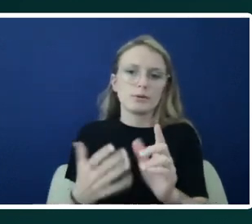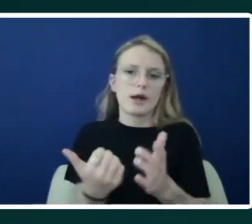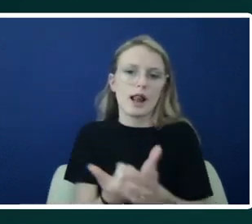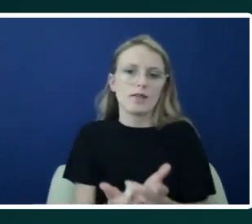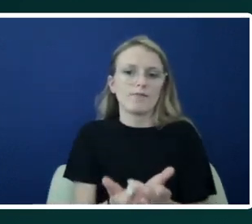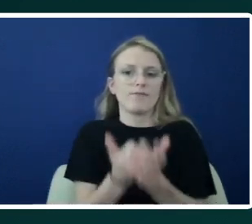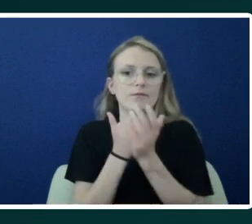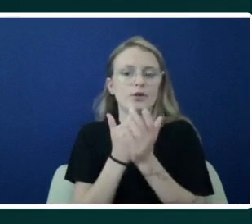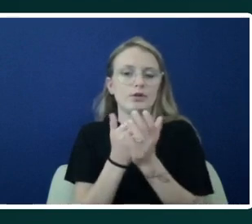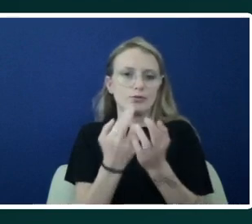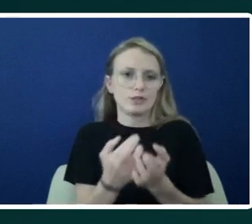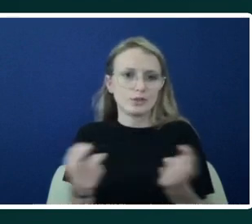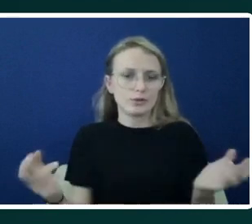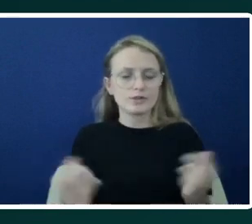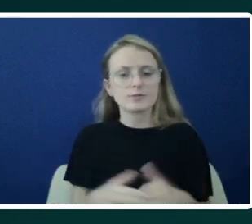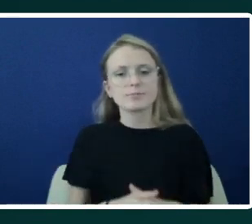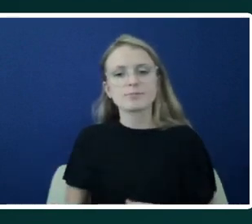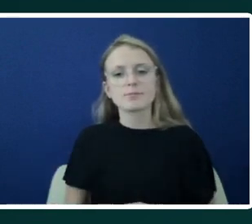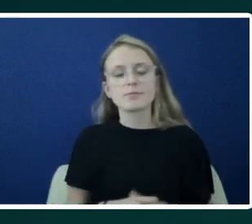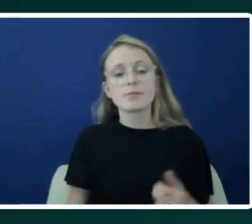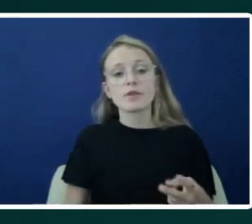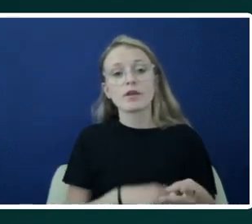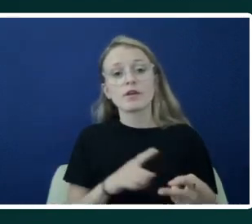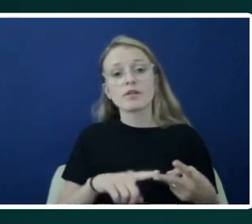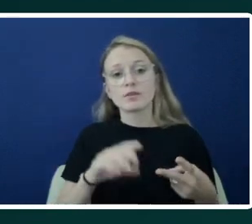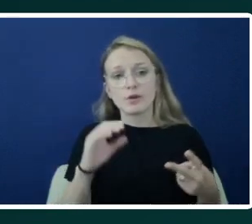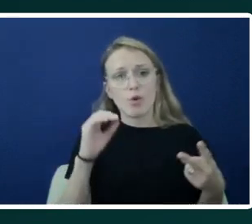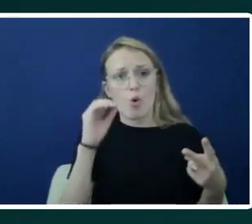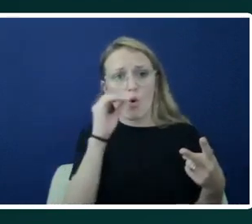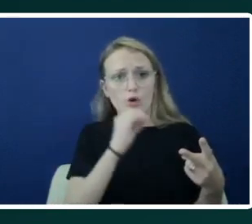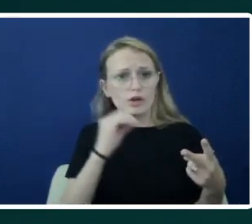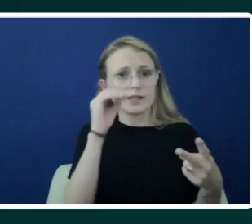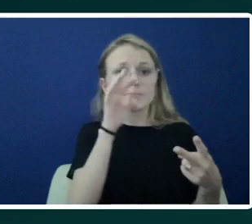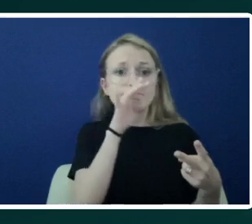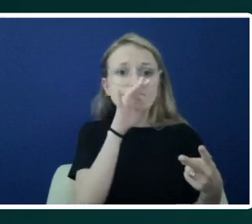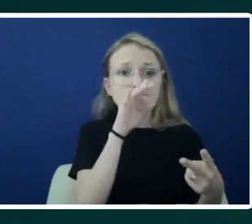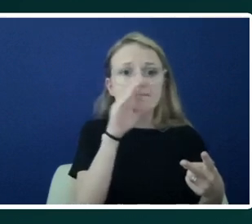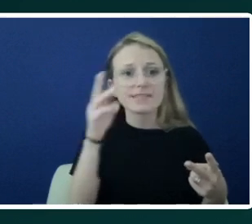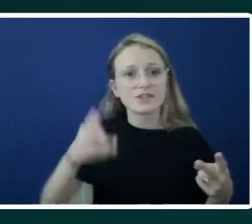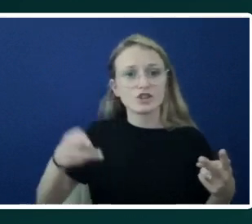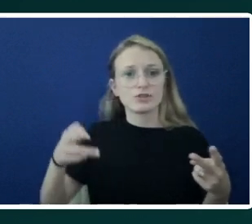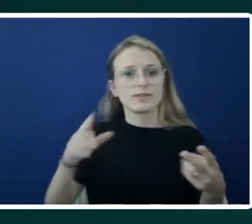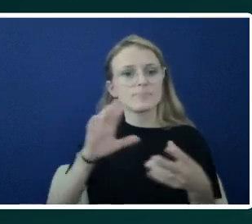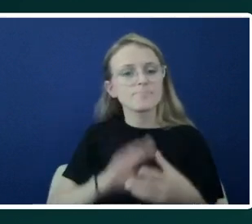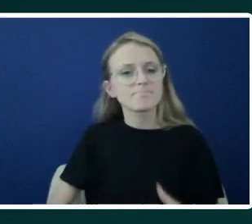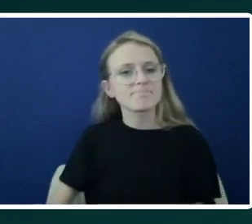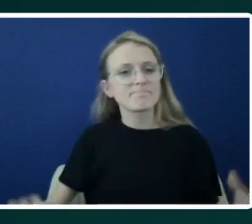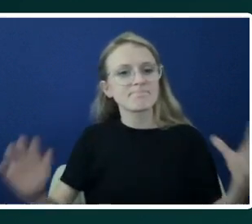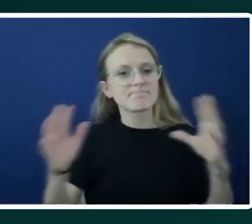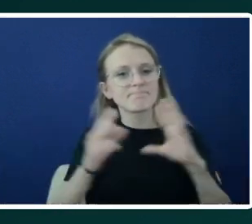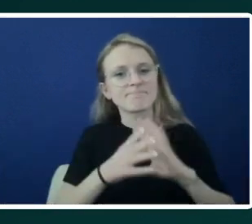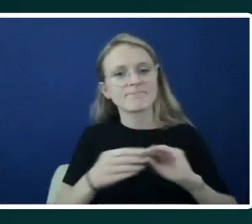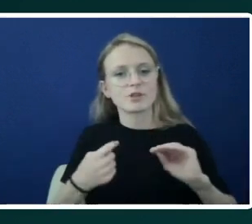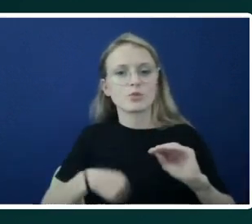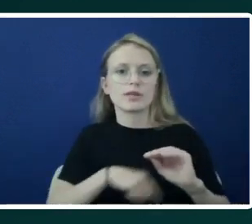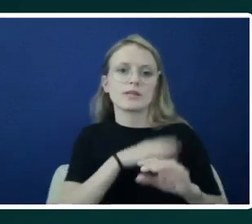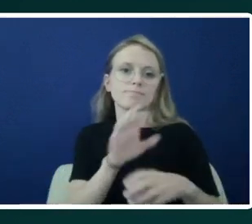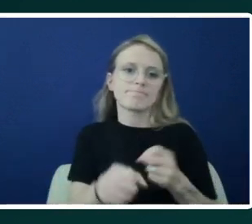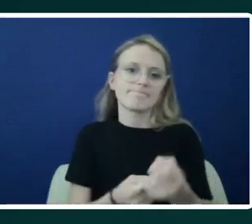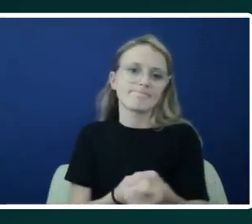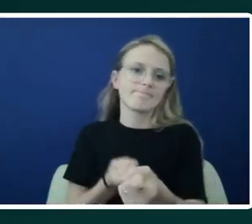One other one was actually oral histories, which we're a big advocate for doing oral